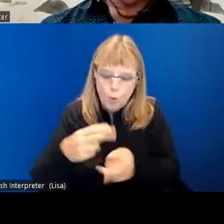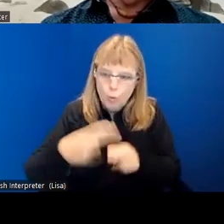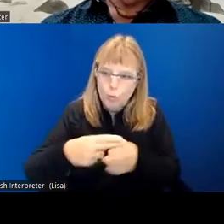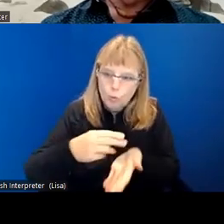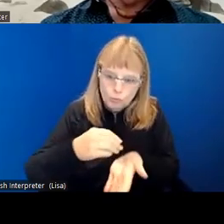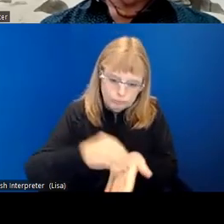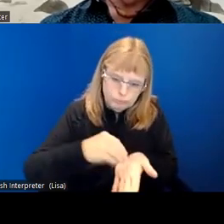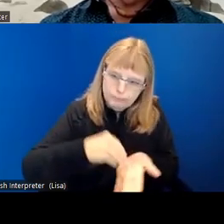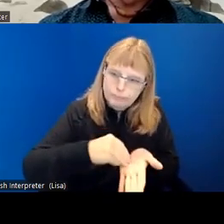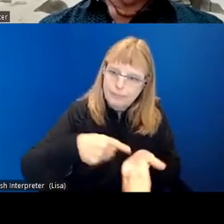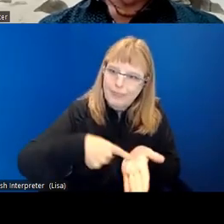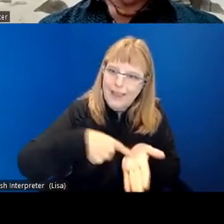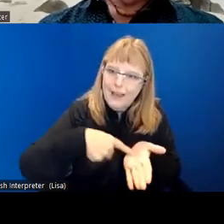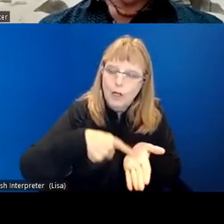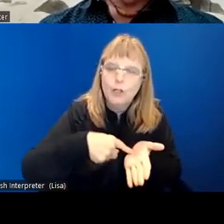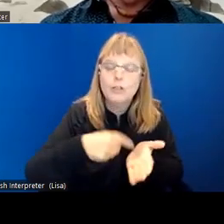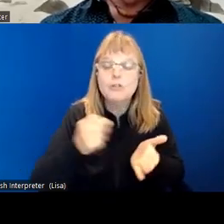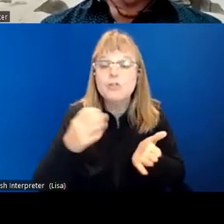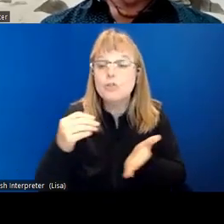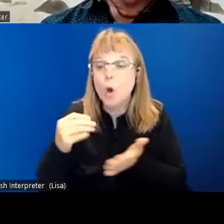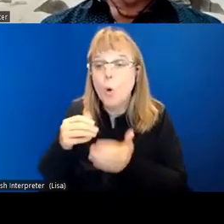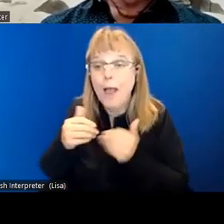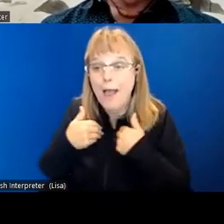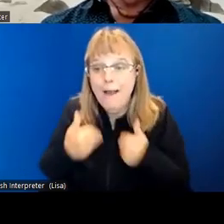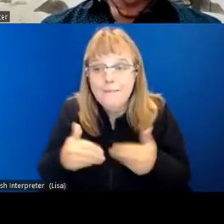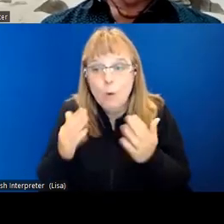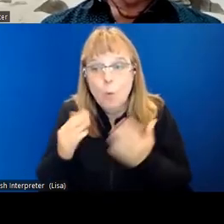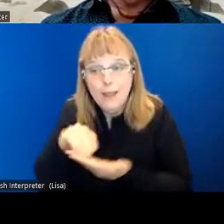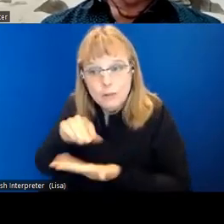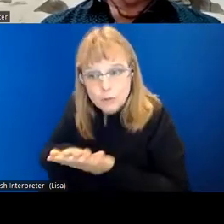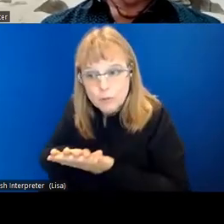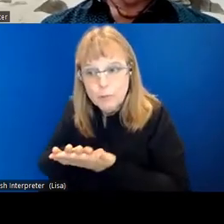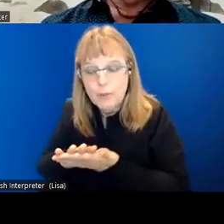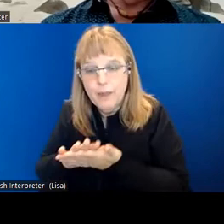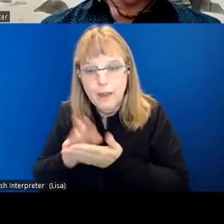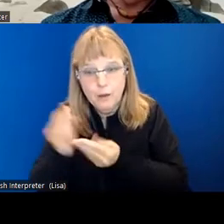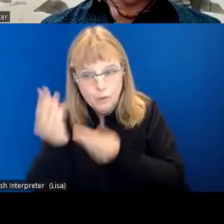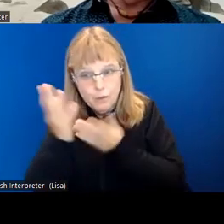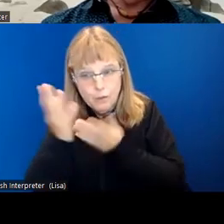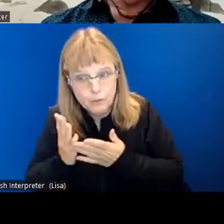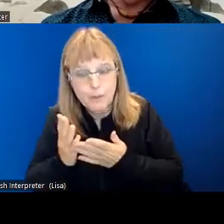so have a way to record those kinds of bits of useful information.